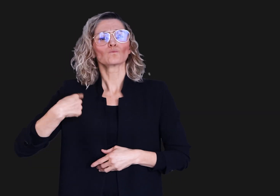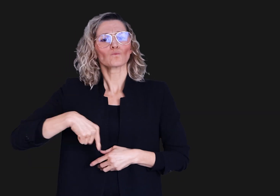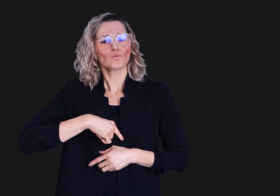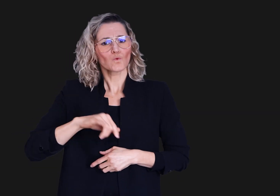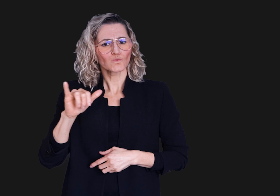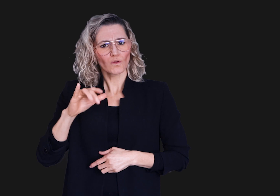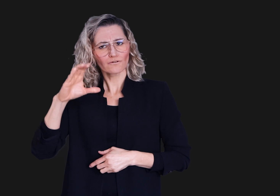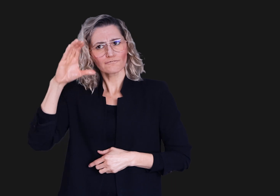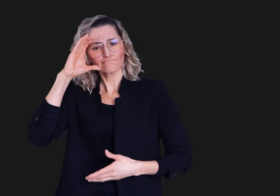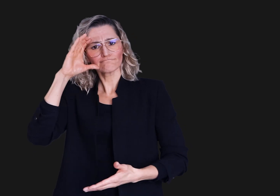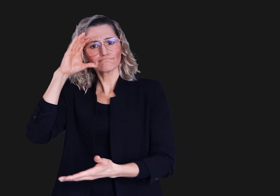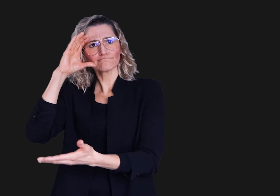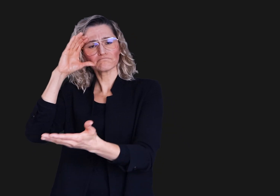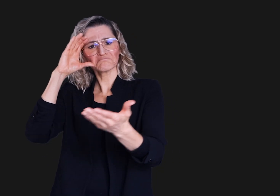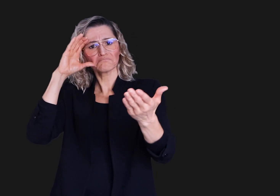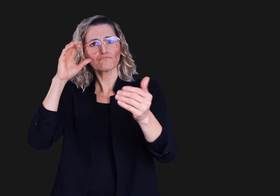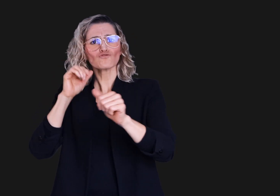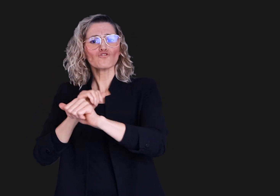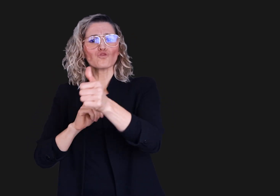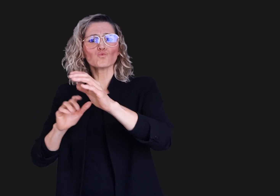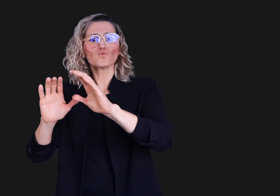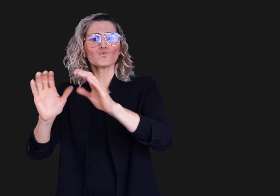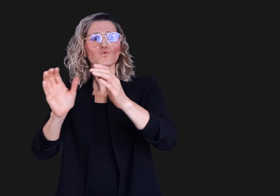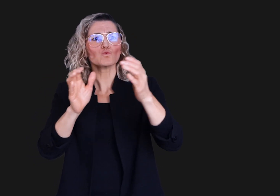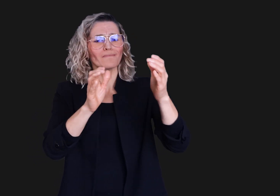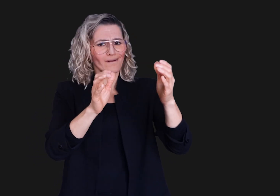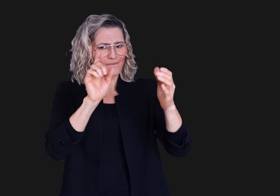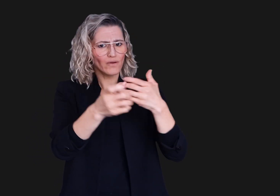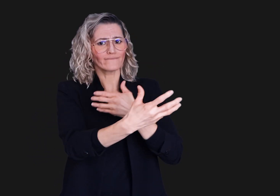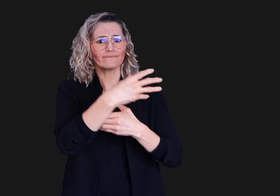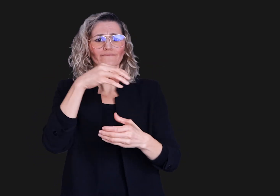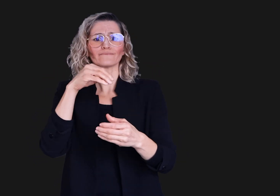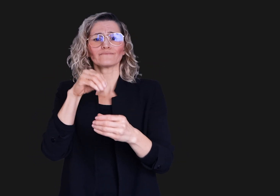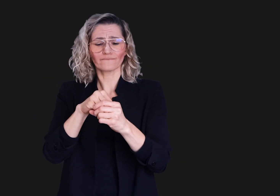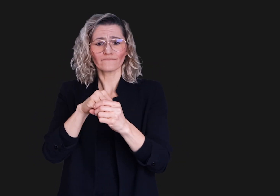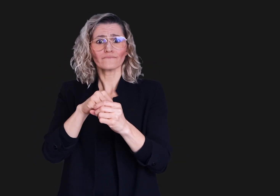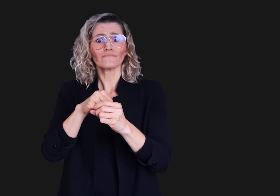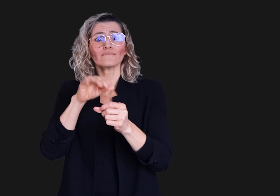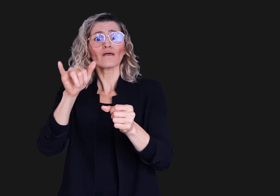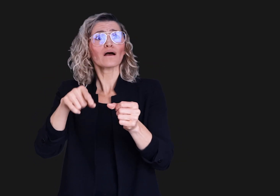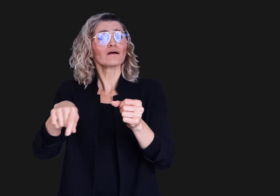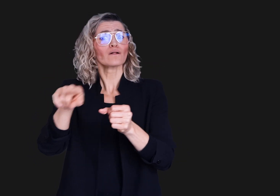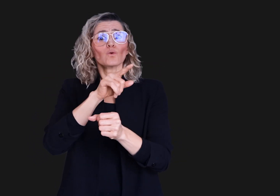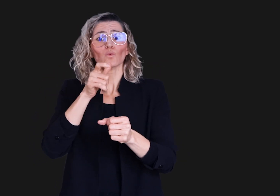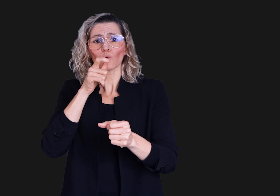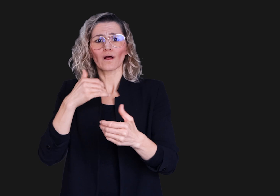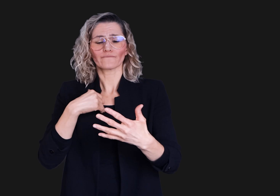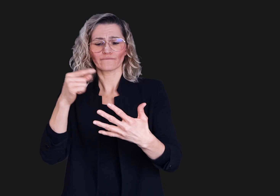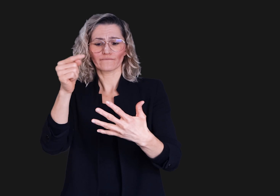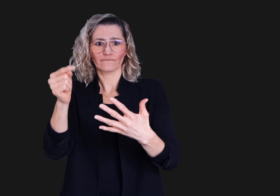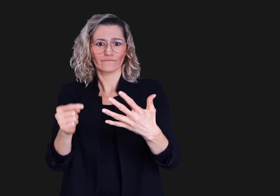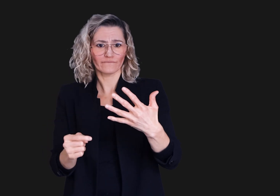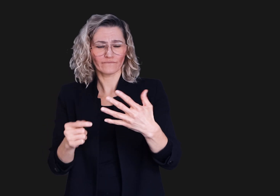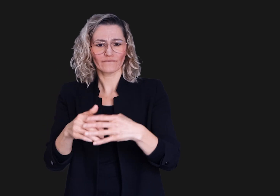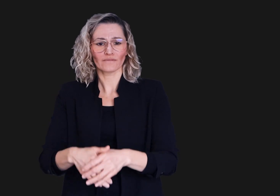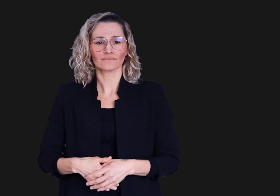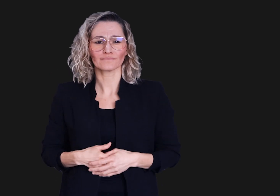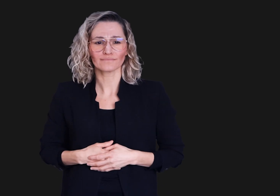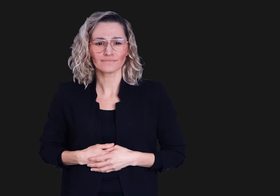We also heard that other groups need to be involved. This includes the following people.